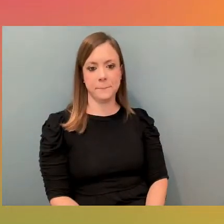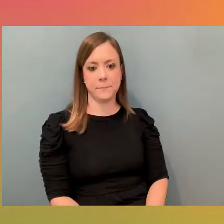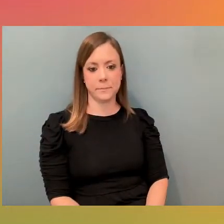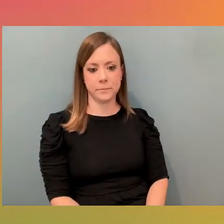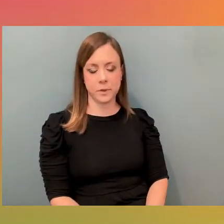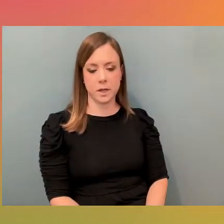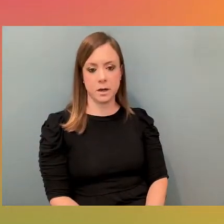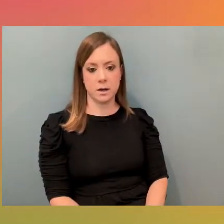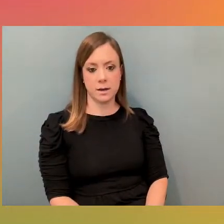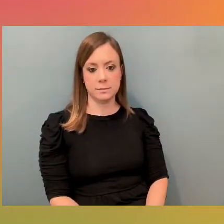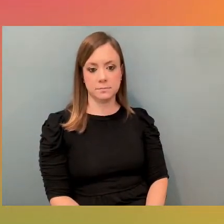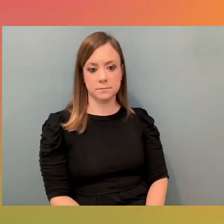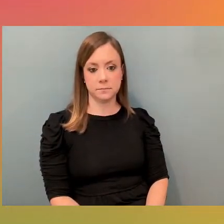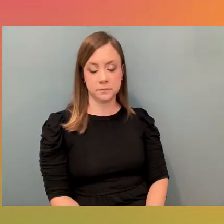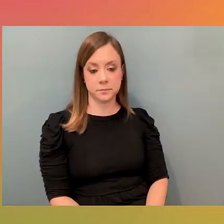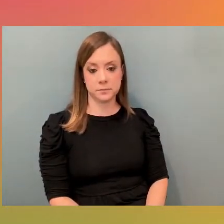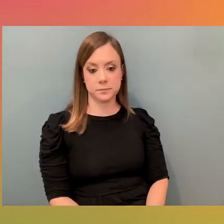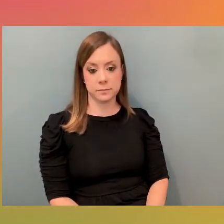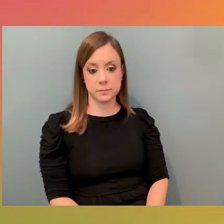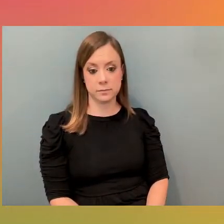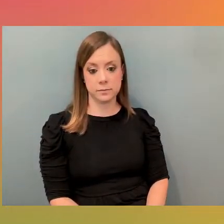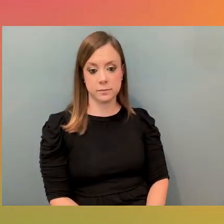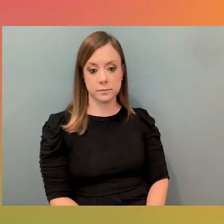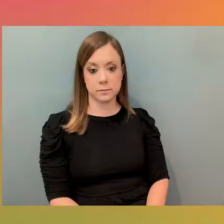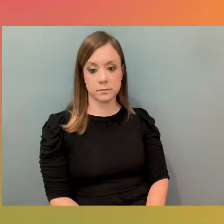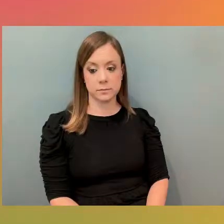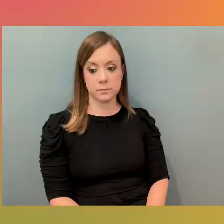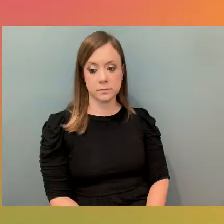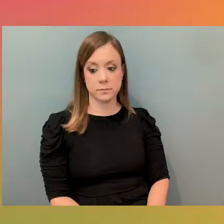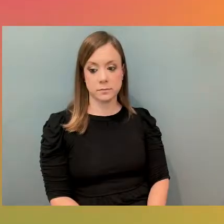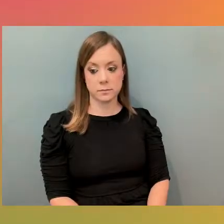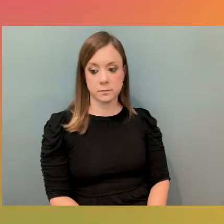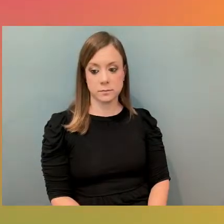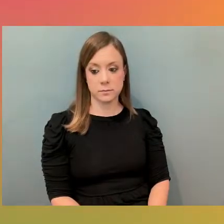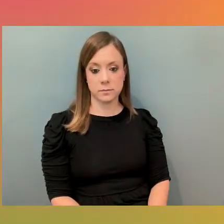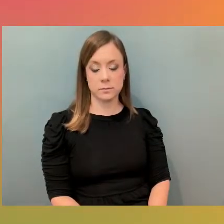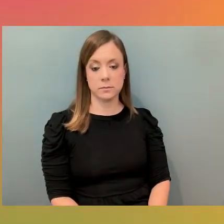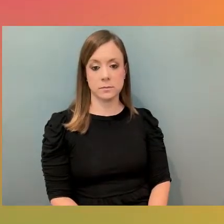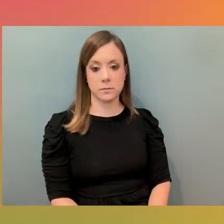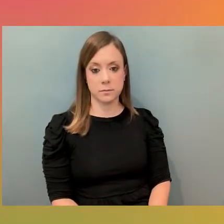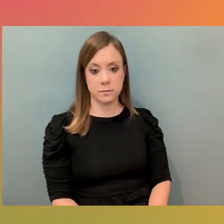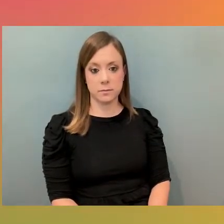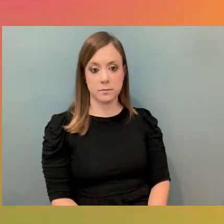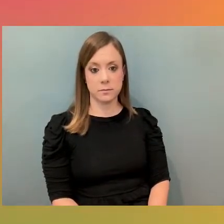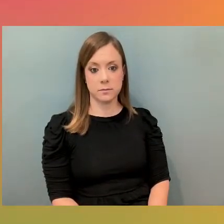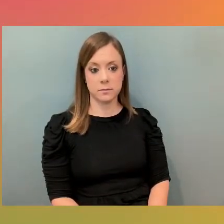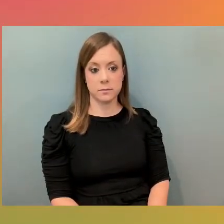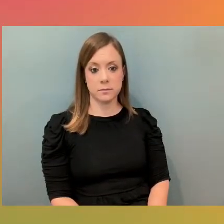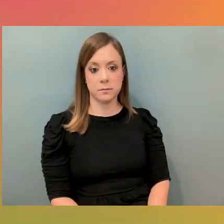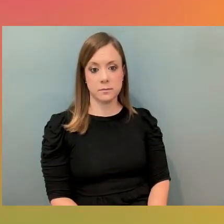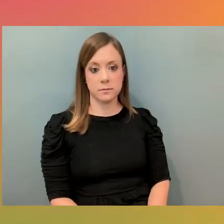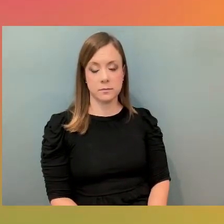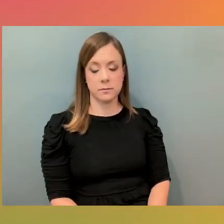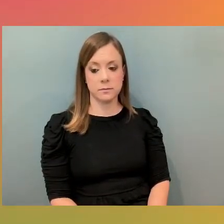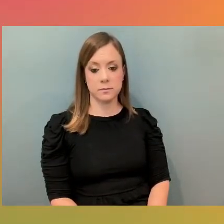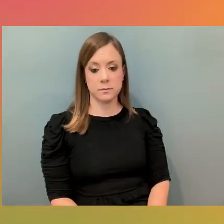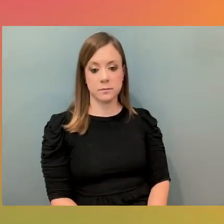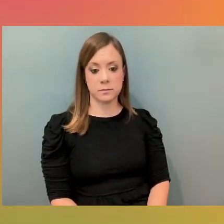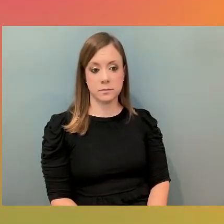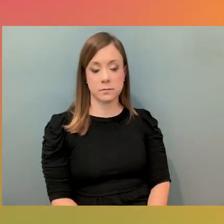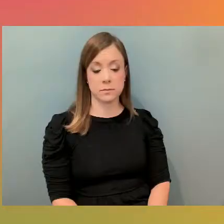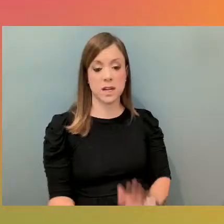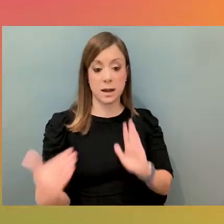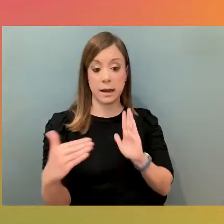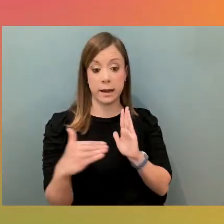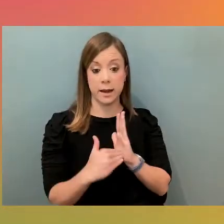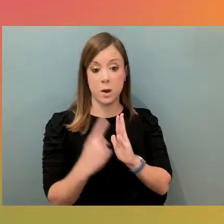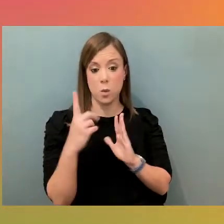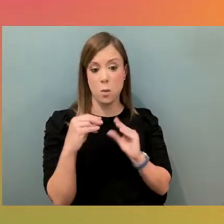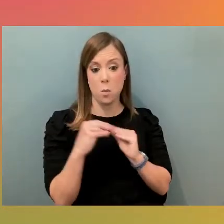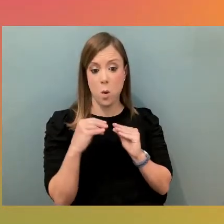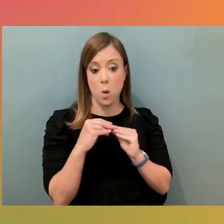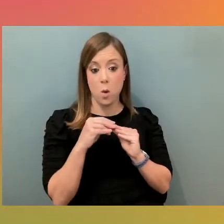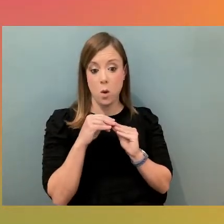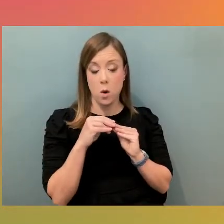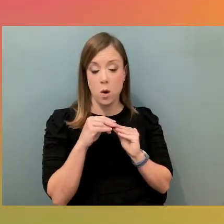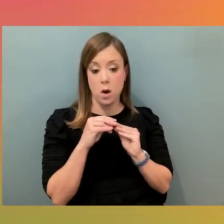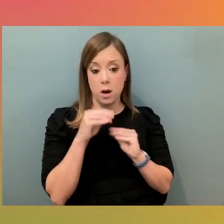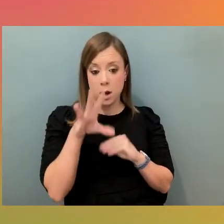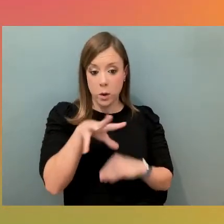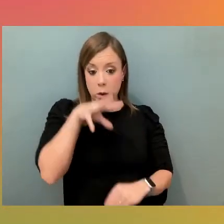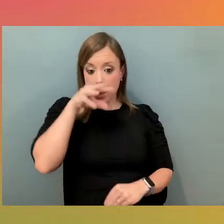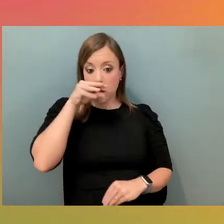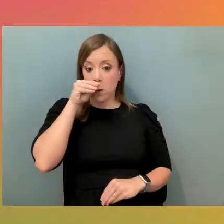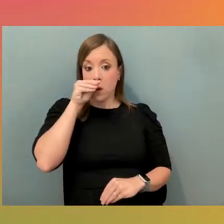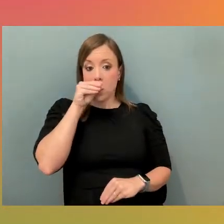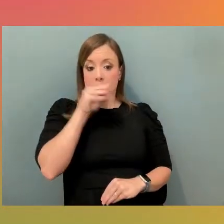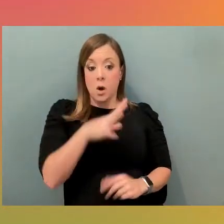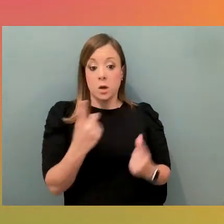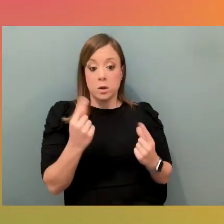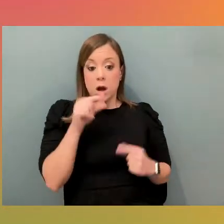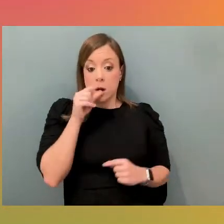WE WILL STAY HERE AND BREATH.